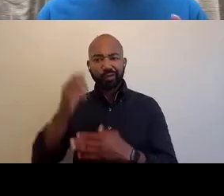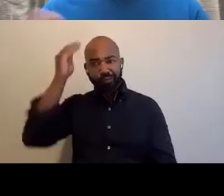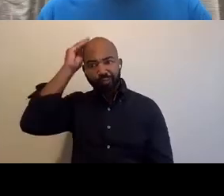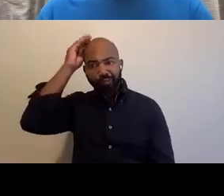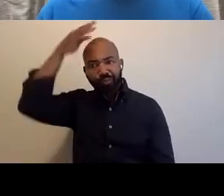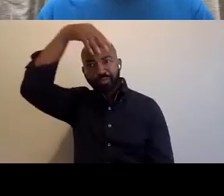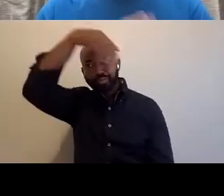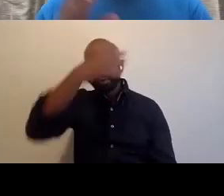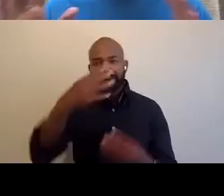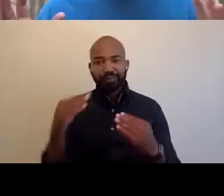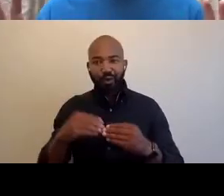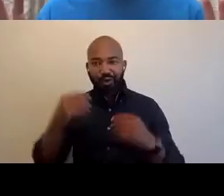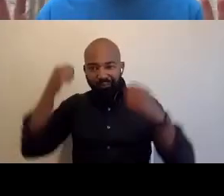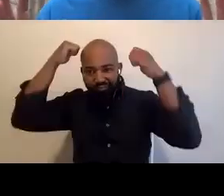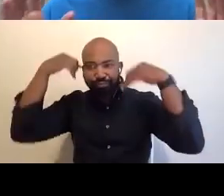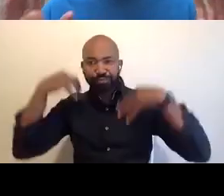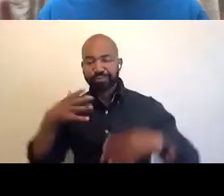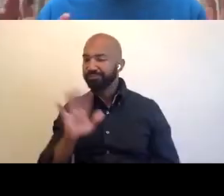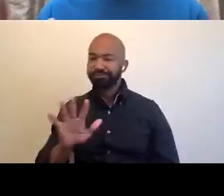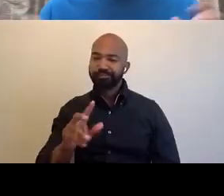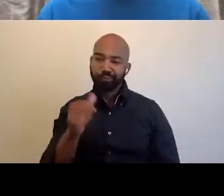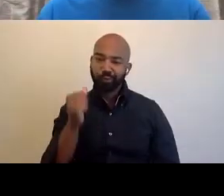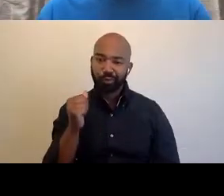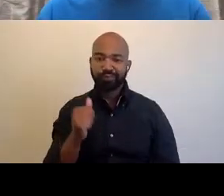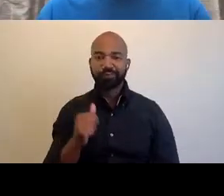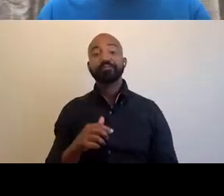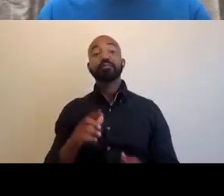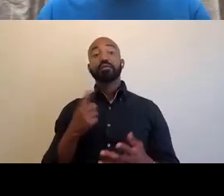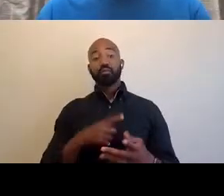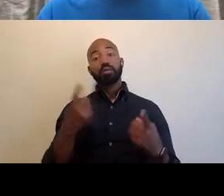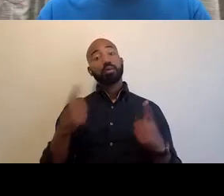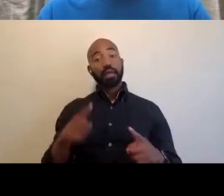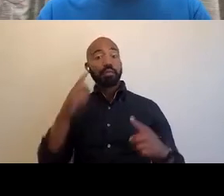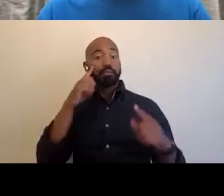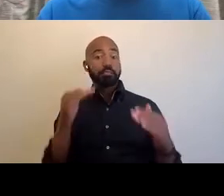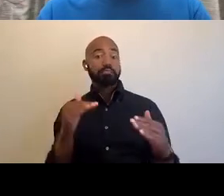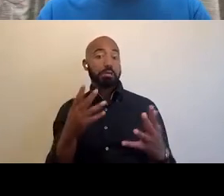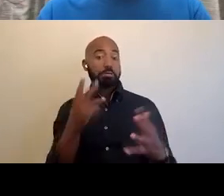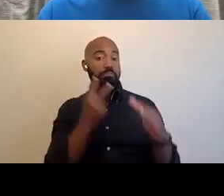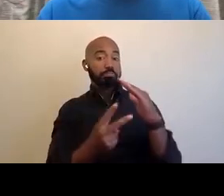And so those are the expected effects that I see from my patients.